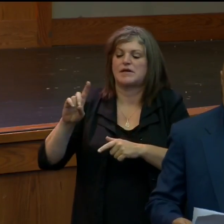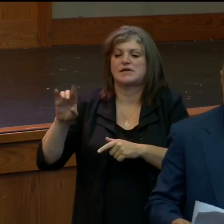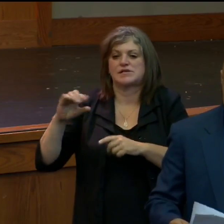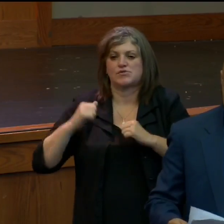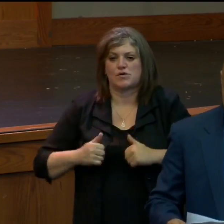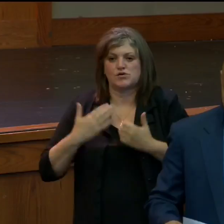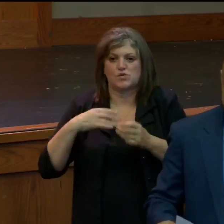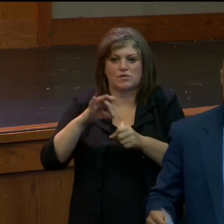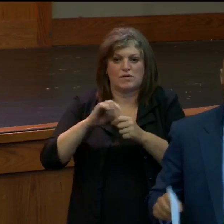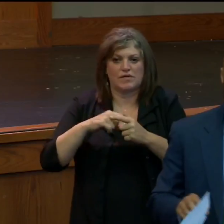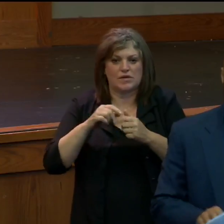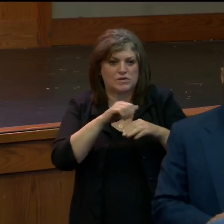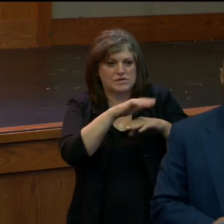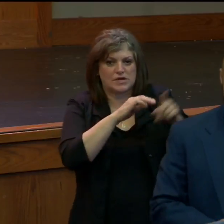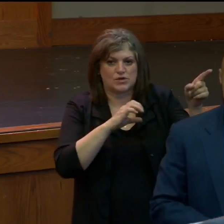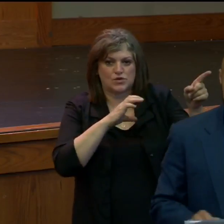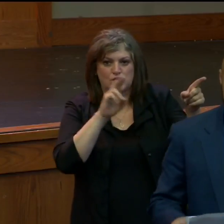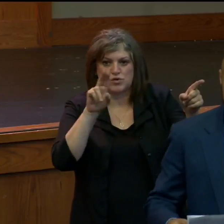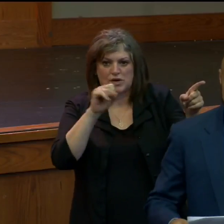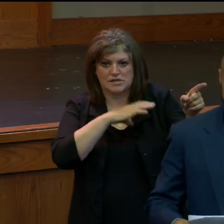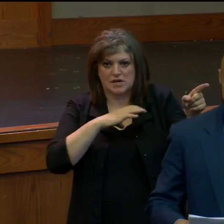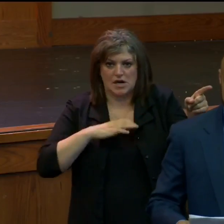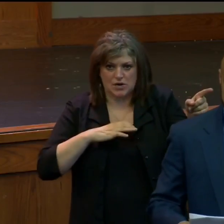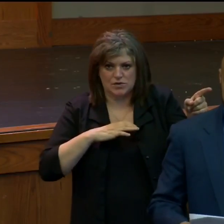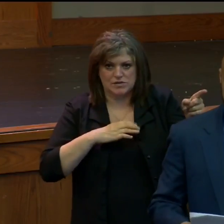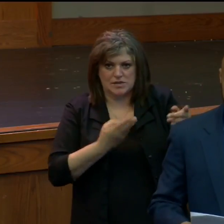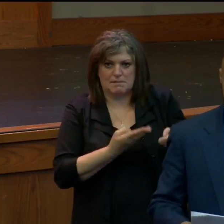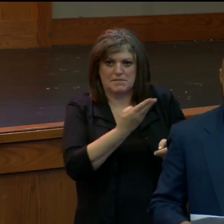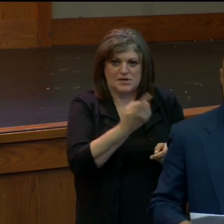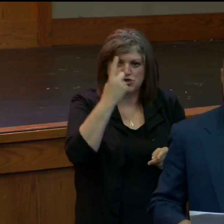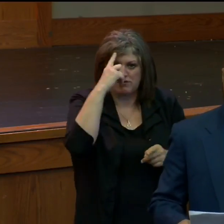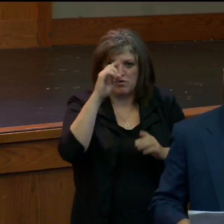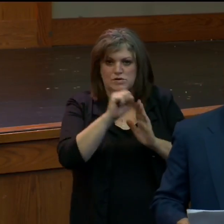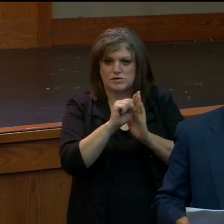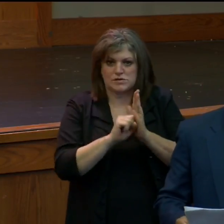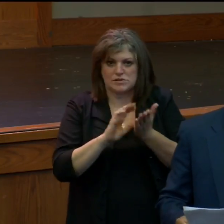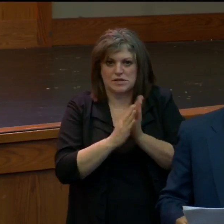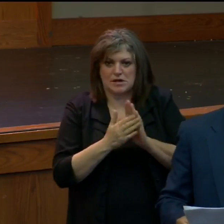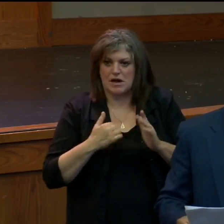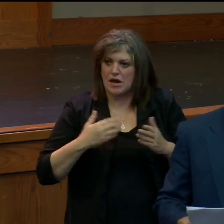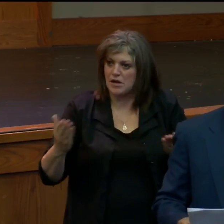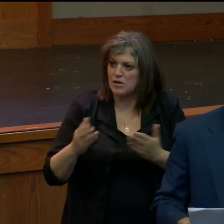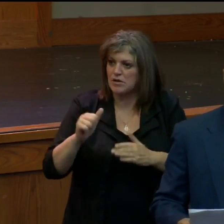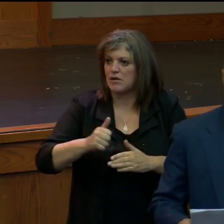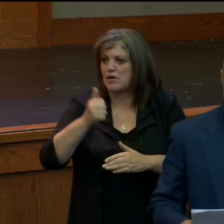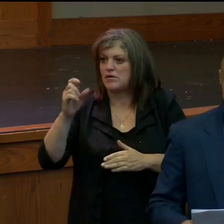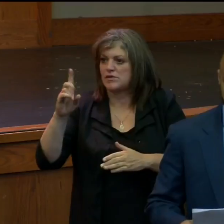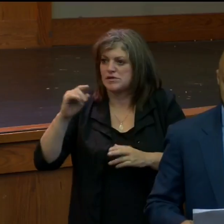TRANSMIT TO THE UNITED STATES CONGRESS IN A PETITION FOR STATEHOOD, I URGE MY FELLOW RESIDENTS AND THE COMMISSION TO